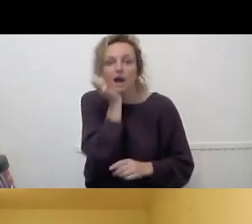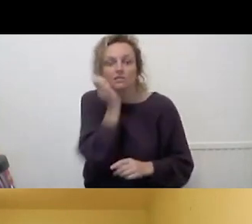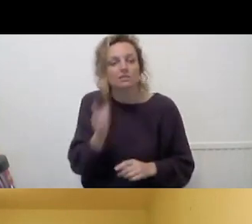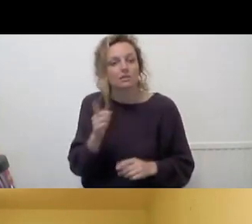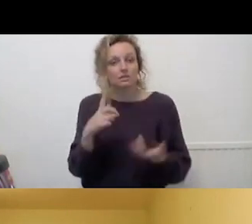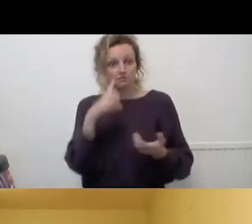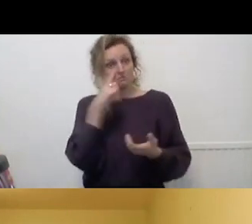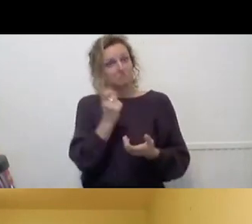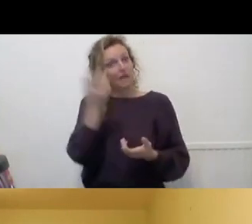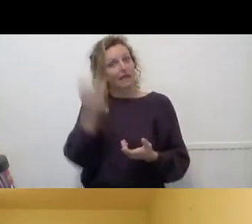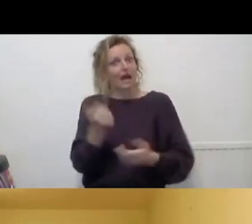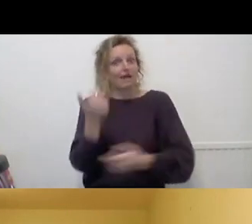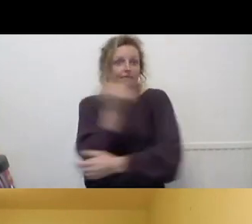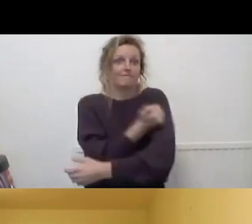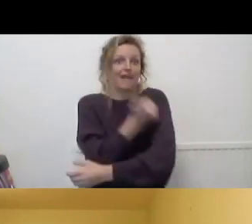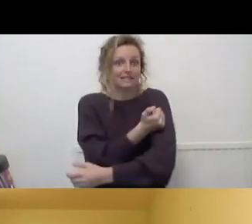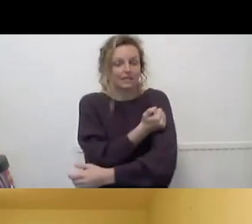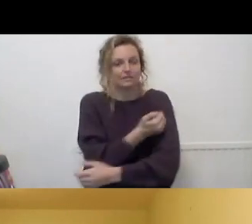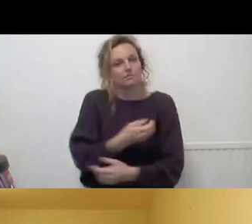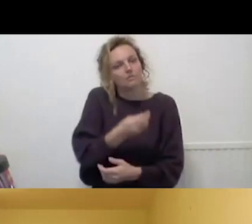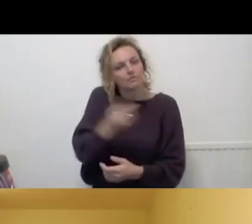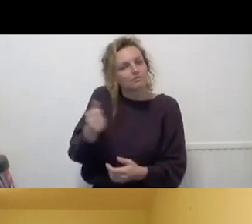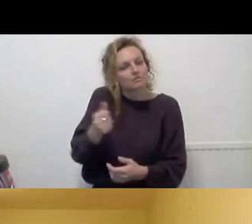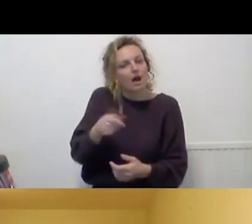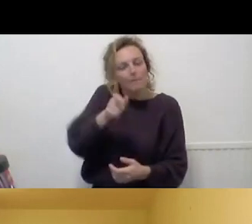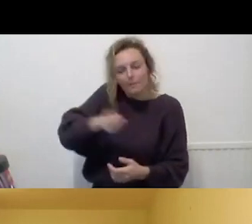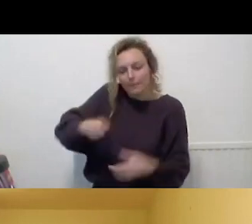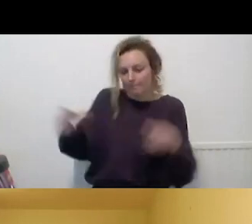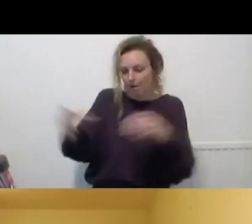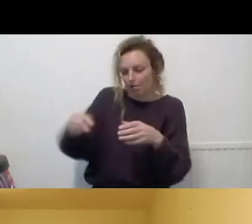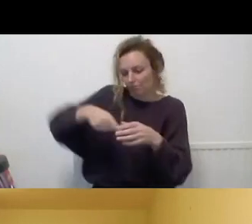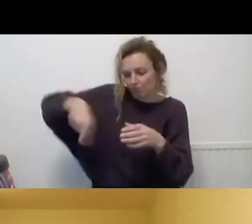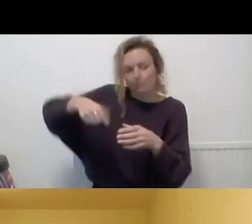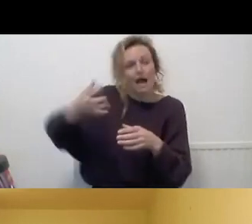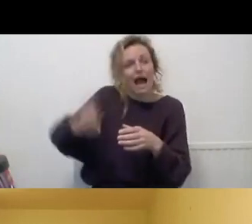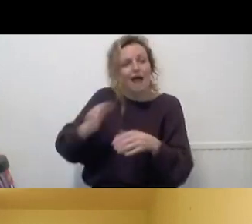people who have severe allergic reactions to these ingredients that should not have this particular